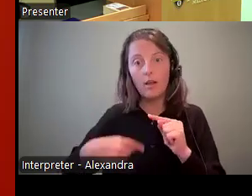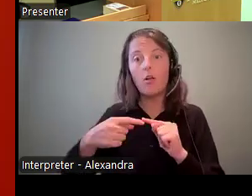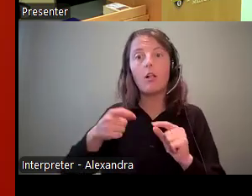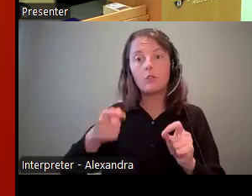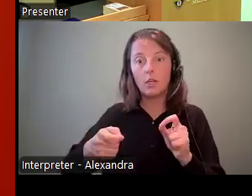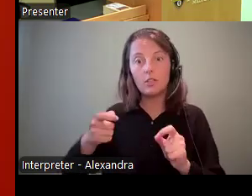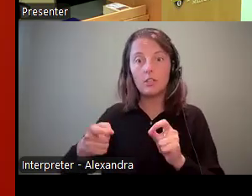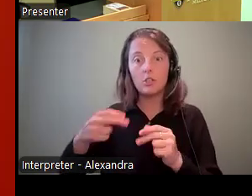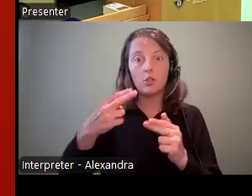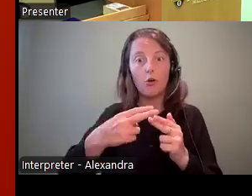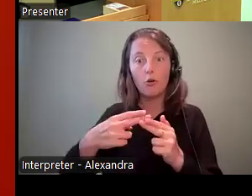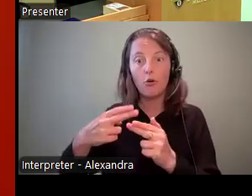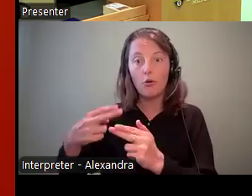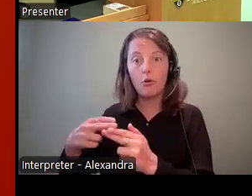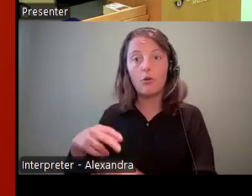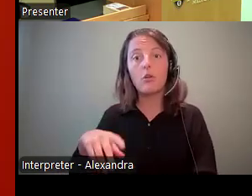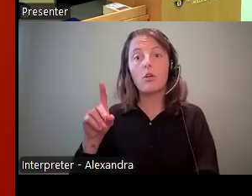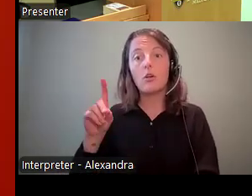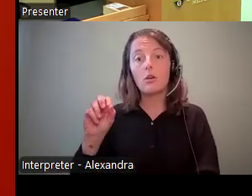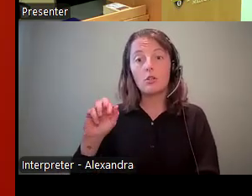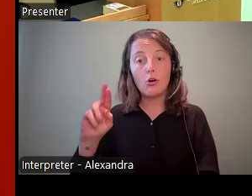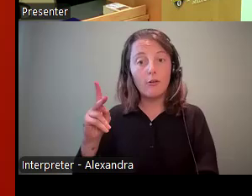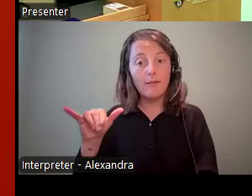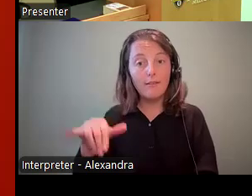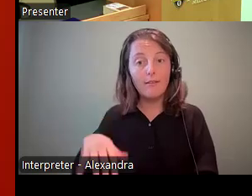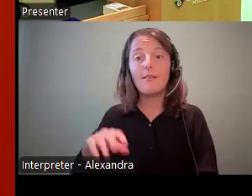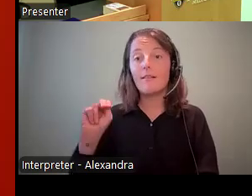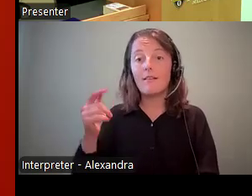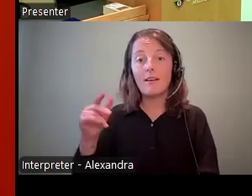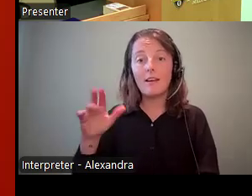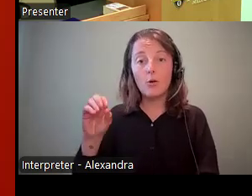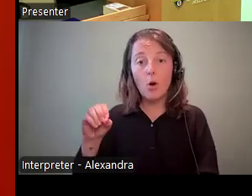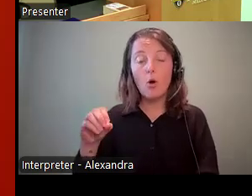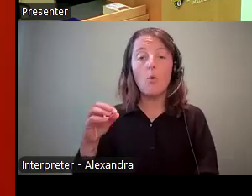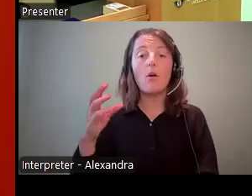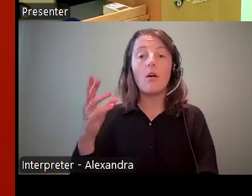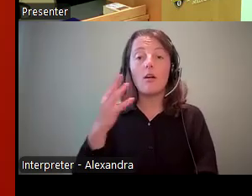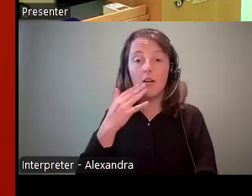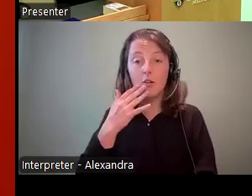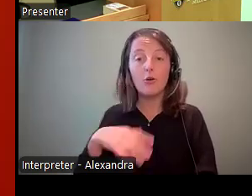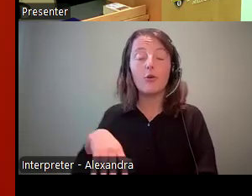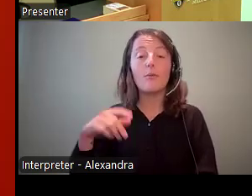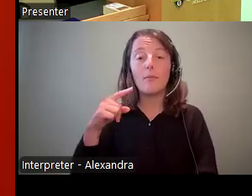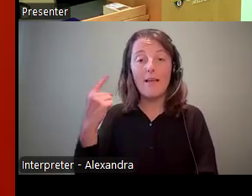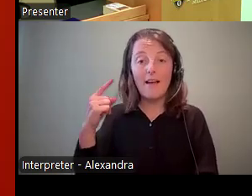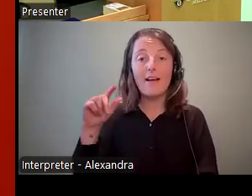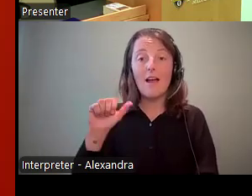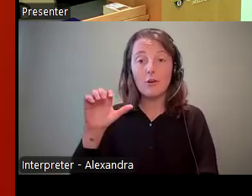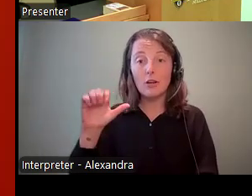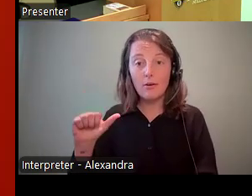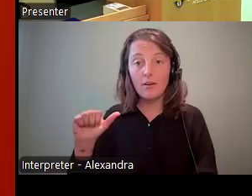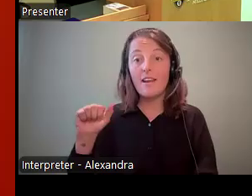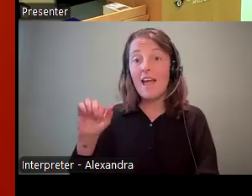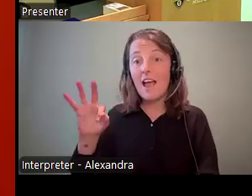[ __ ] negro, colored, black, African-American, afroamerican,